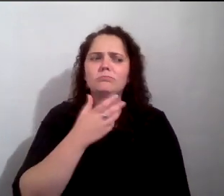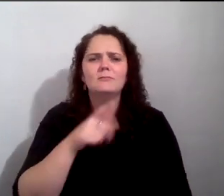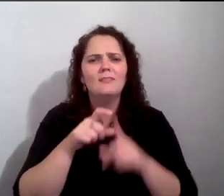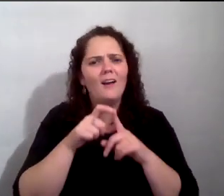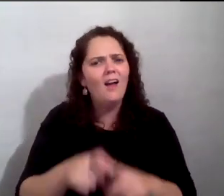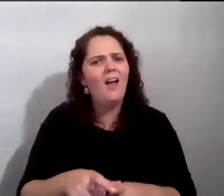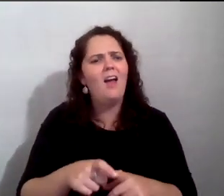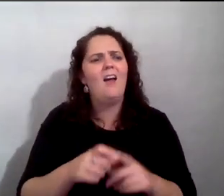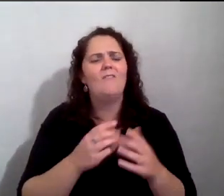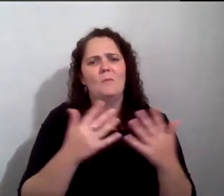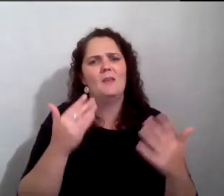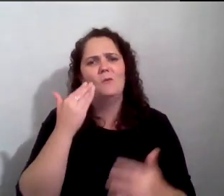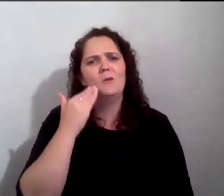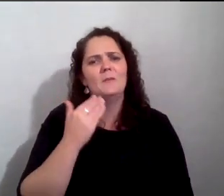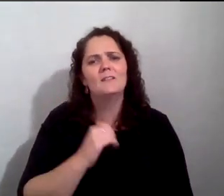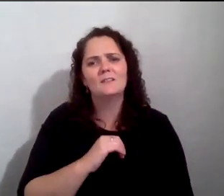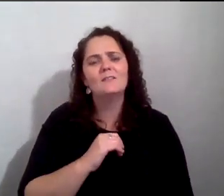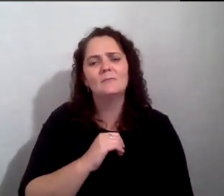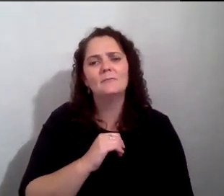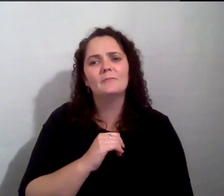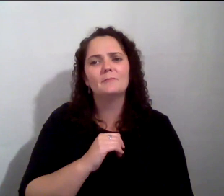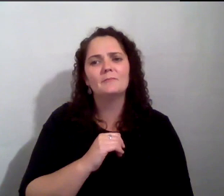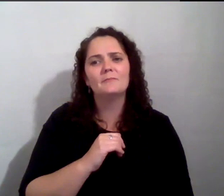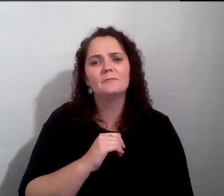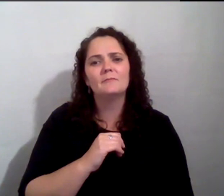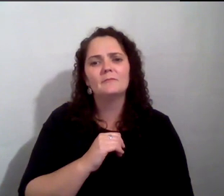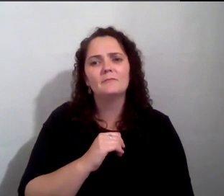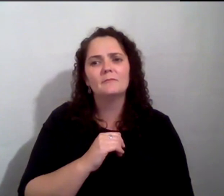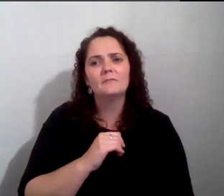really really profound and difficult experience for many women in Australia.